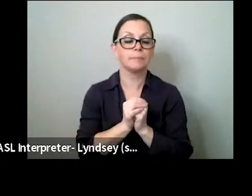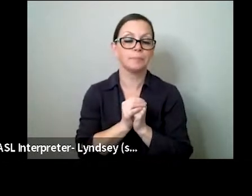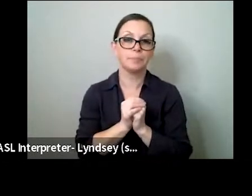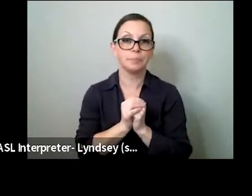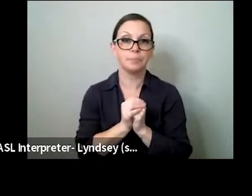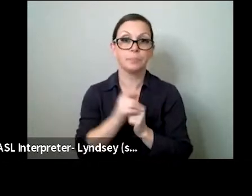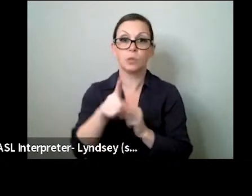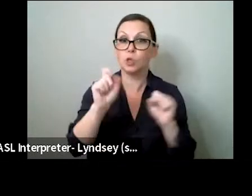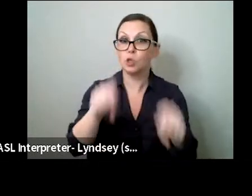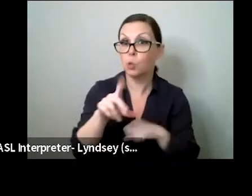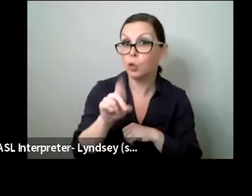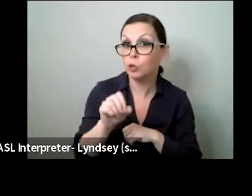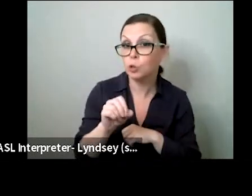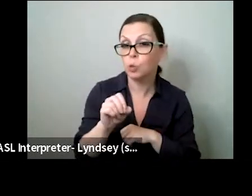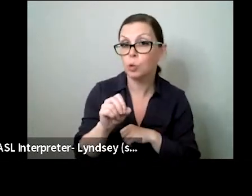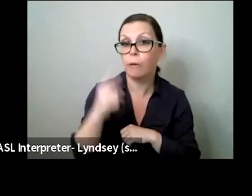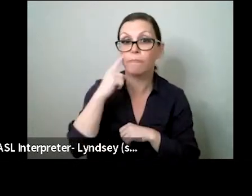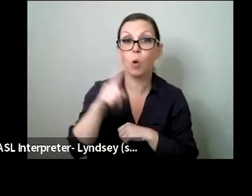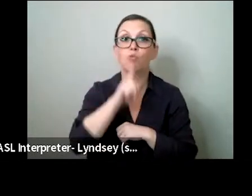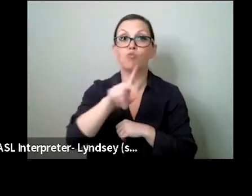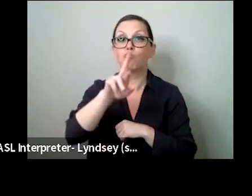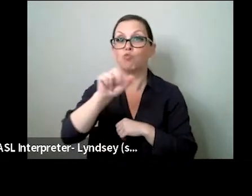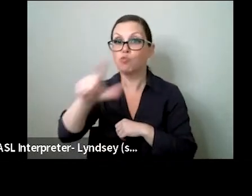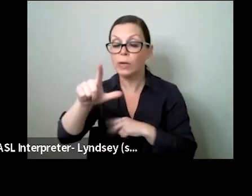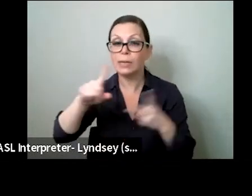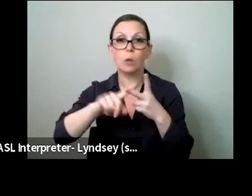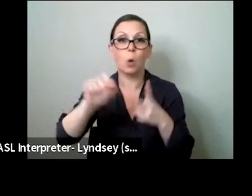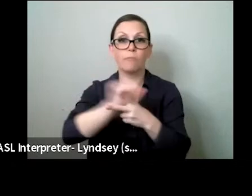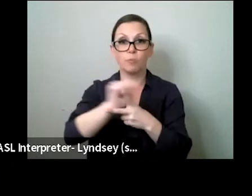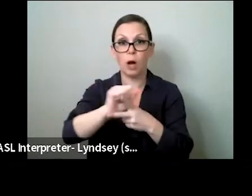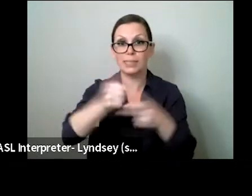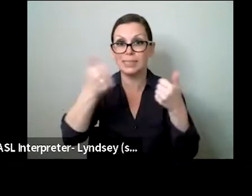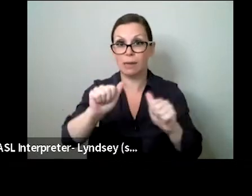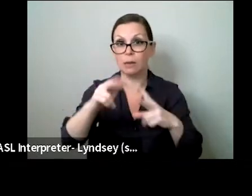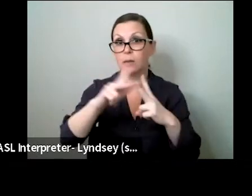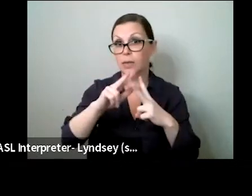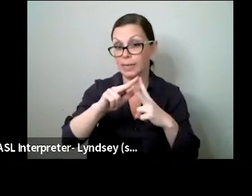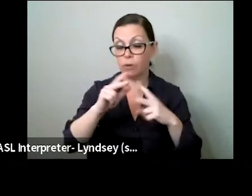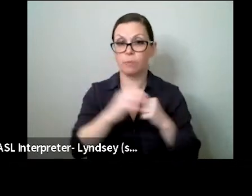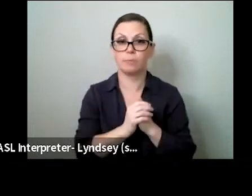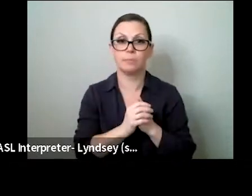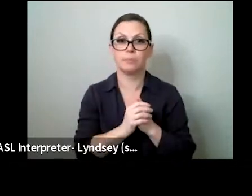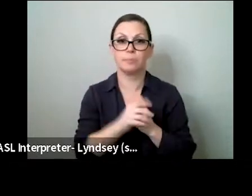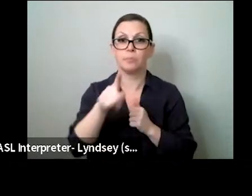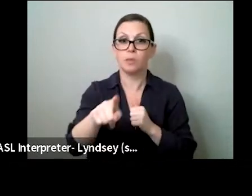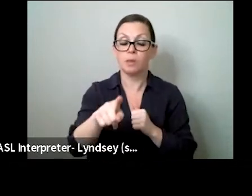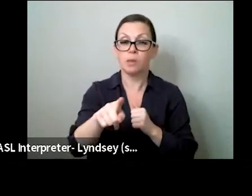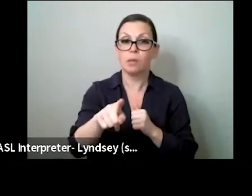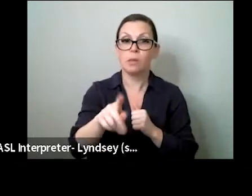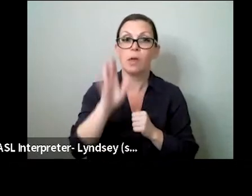You can do this for real auditions or for practice. They can be readers for you,